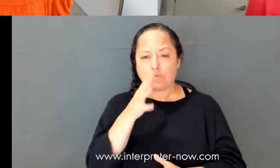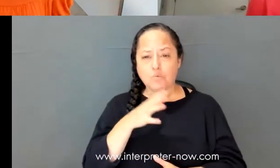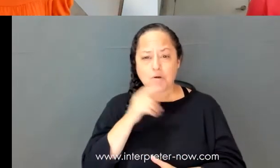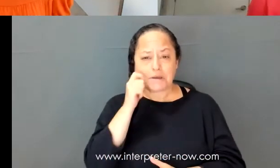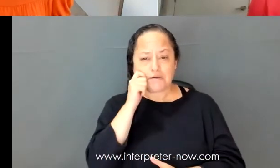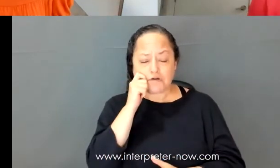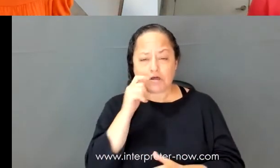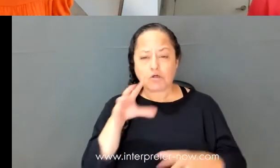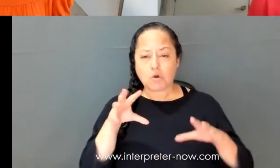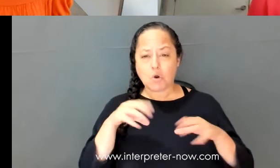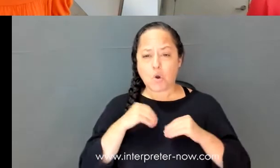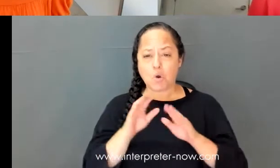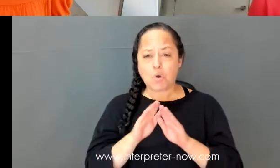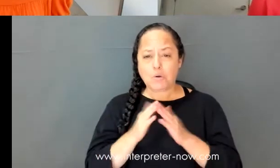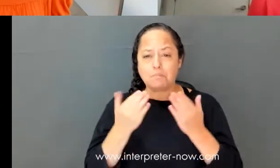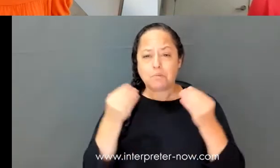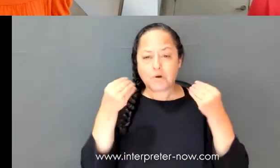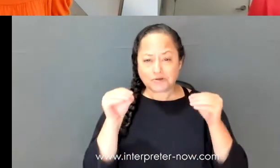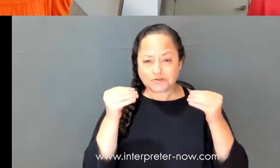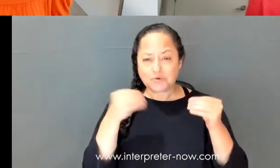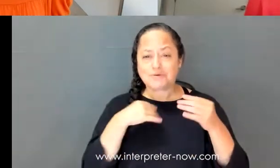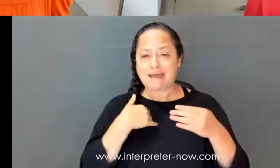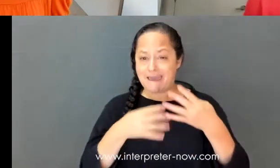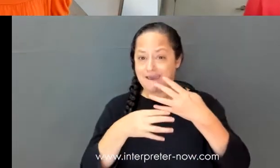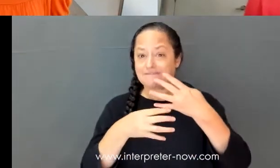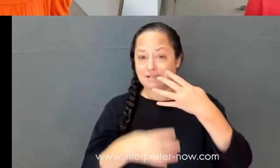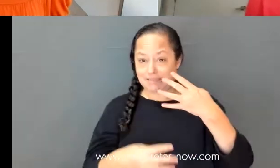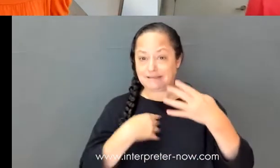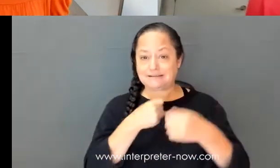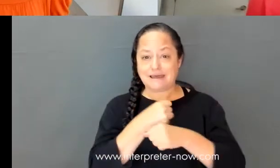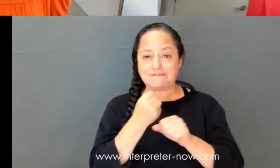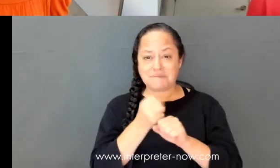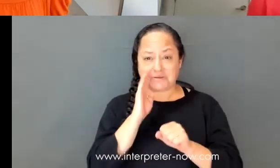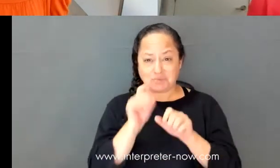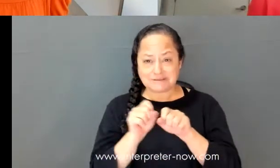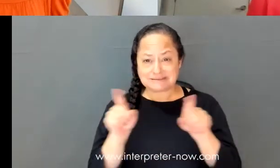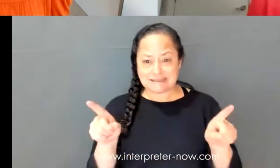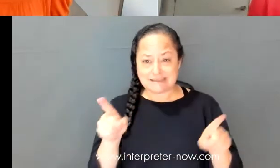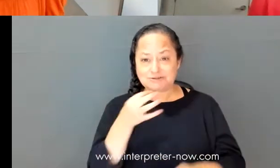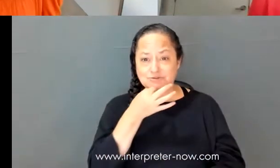I've been curating a list, and I'll be sending those out soon, but really thinking about